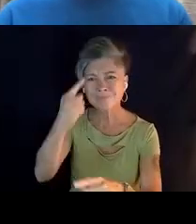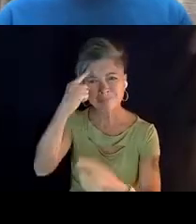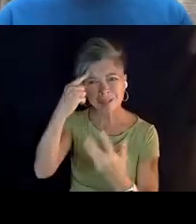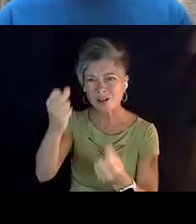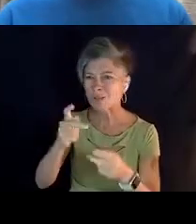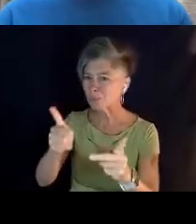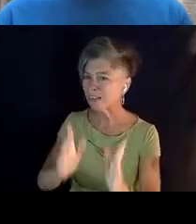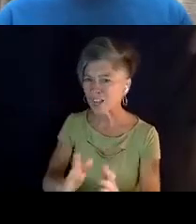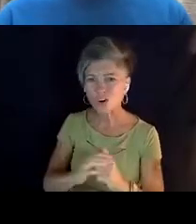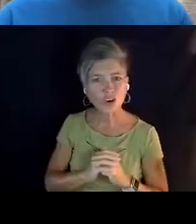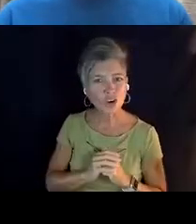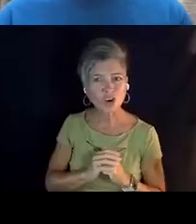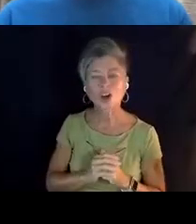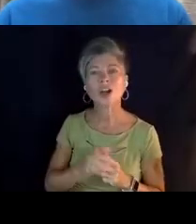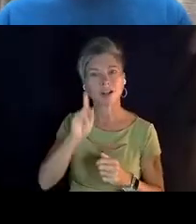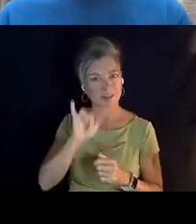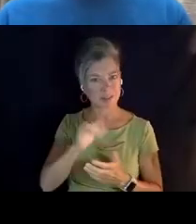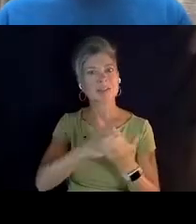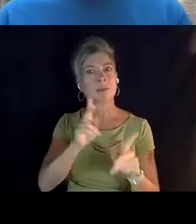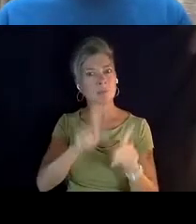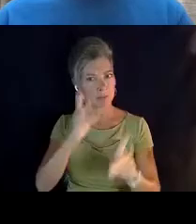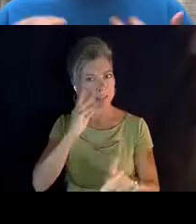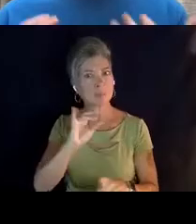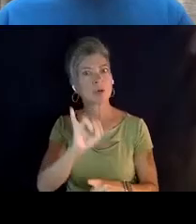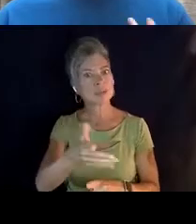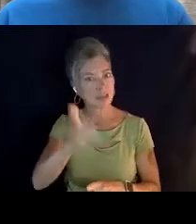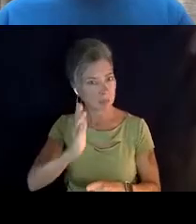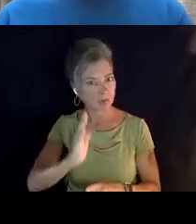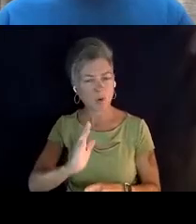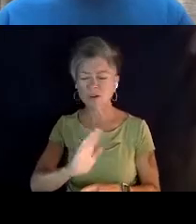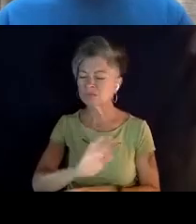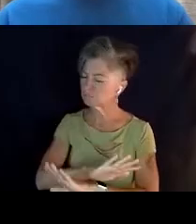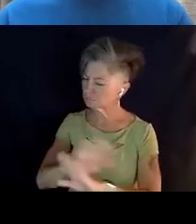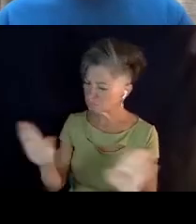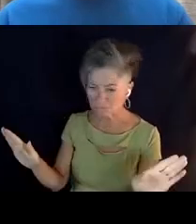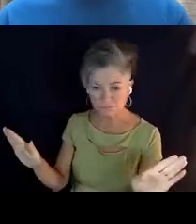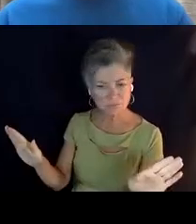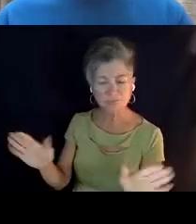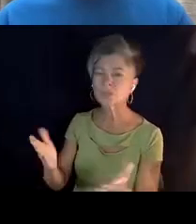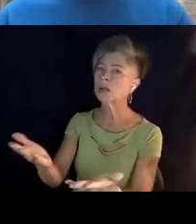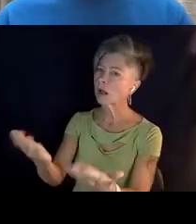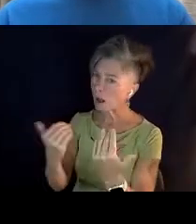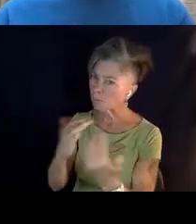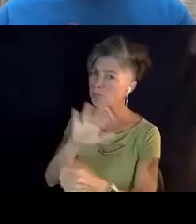that people have come across before, but it's really to come to your appointment and have these conversations with us.